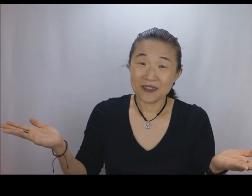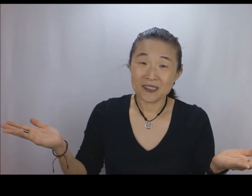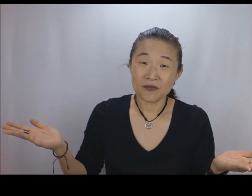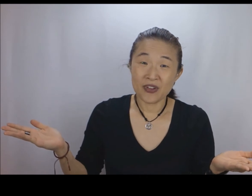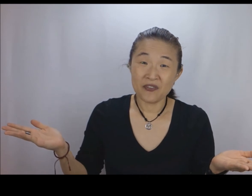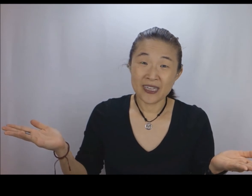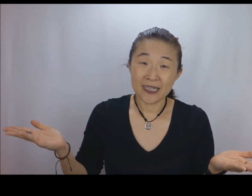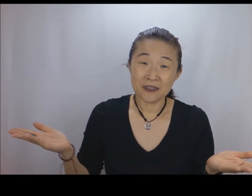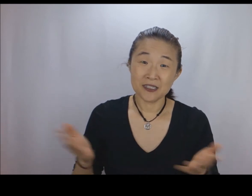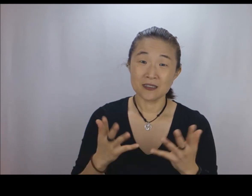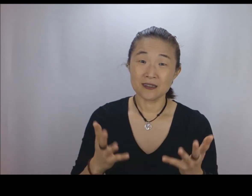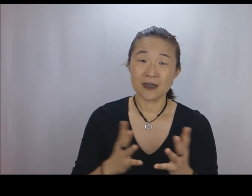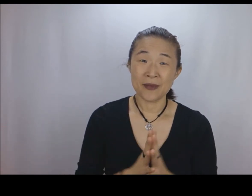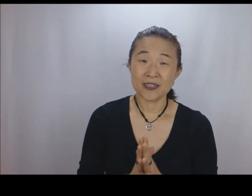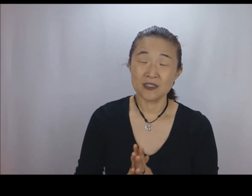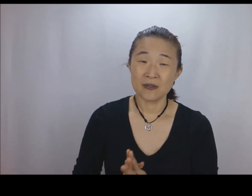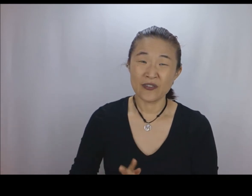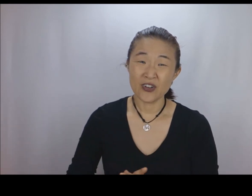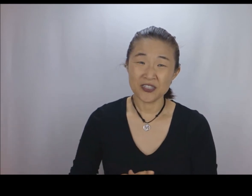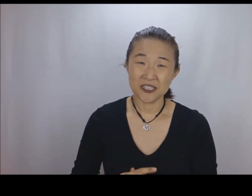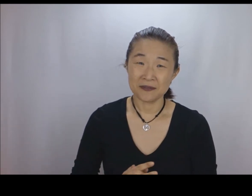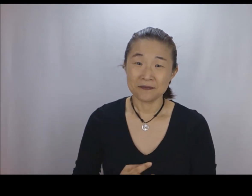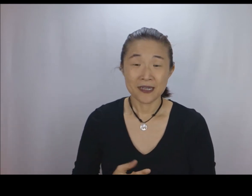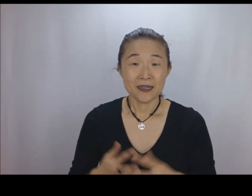You have this review video to come back to and refer to.